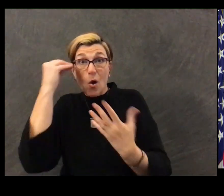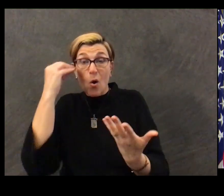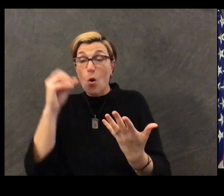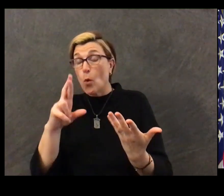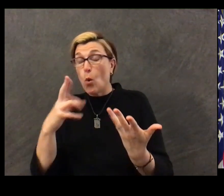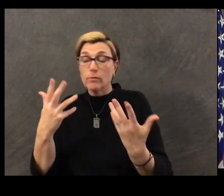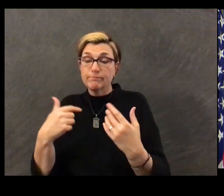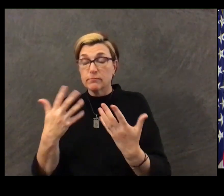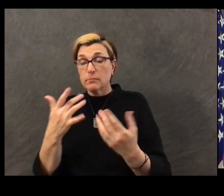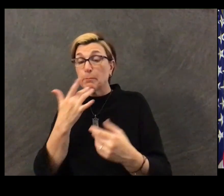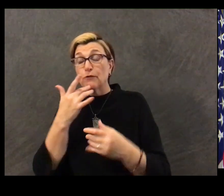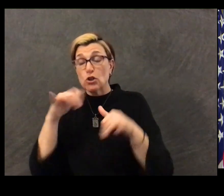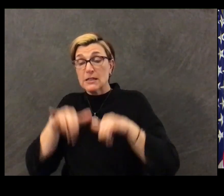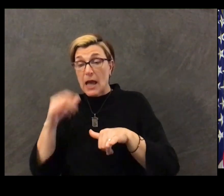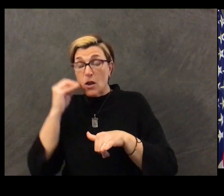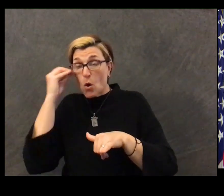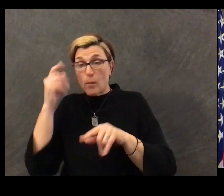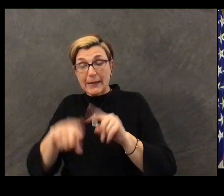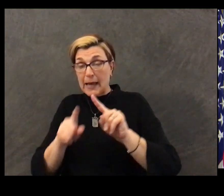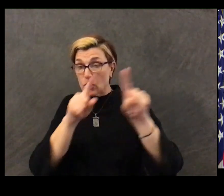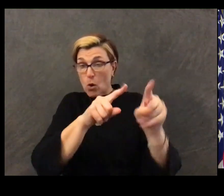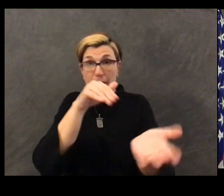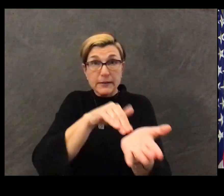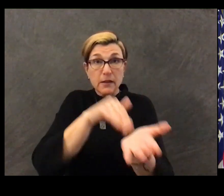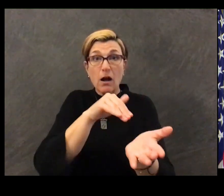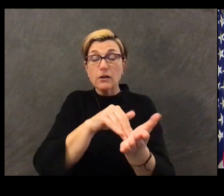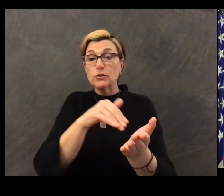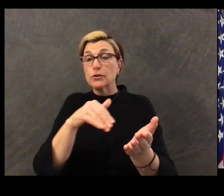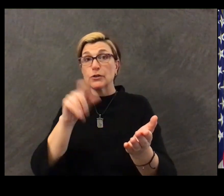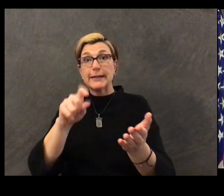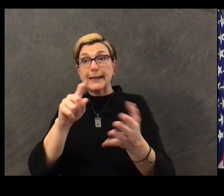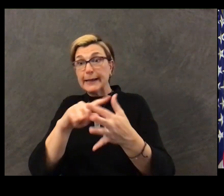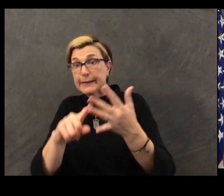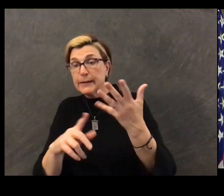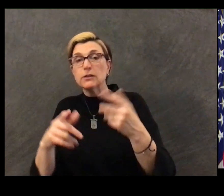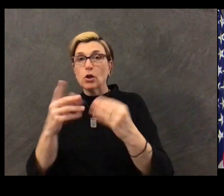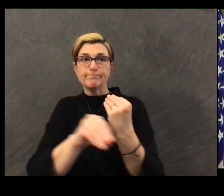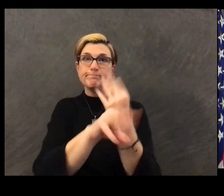various reasons including they wanted to follow the guidelines the legislation